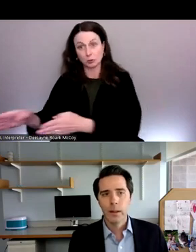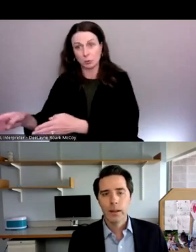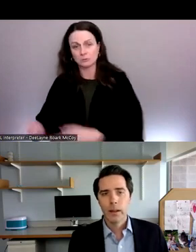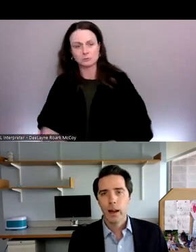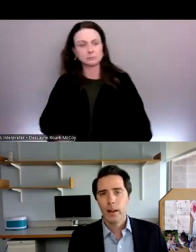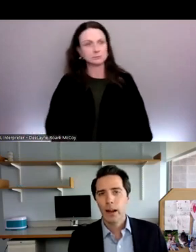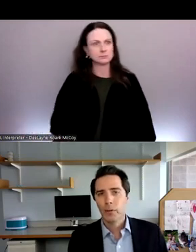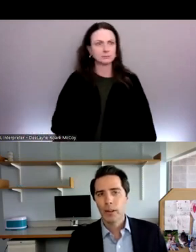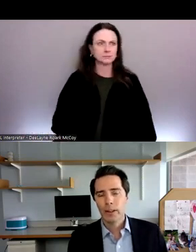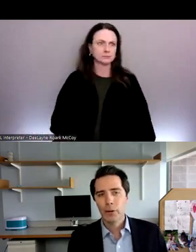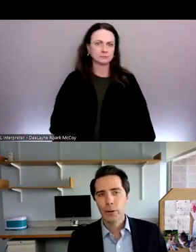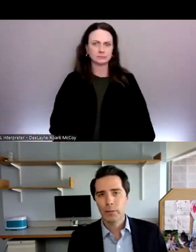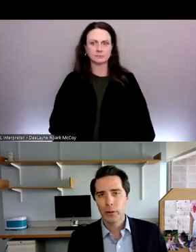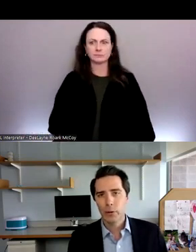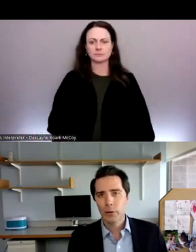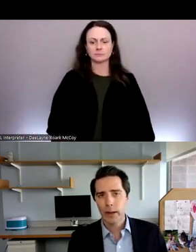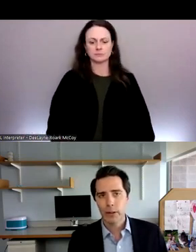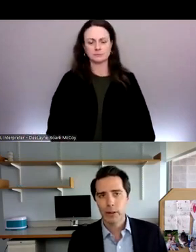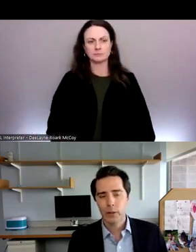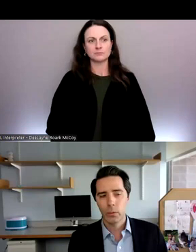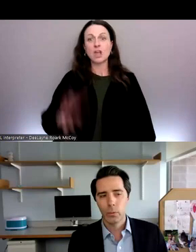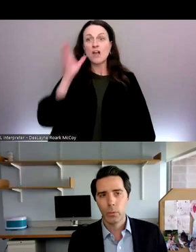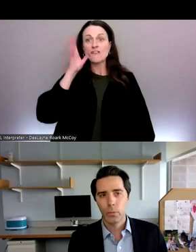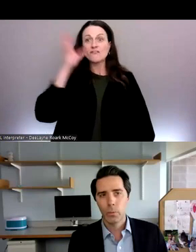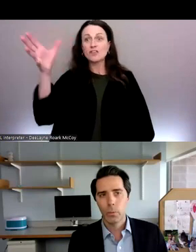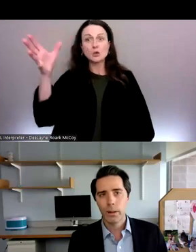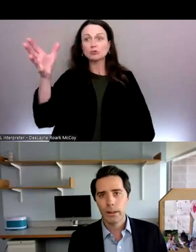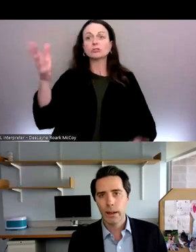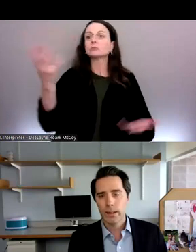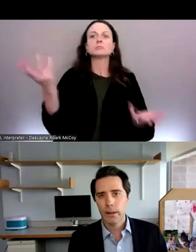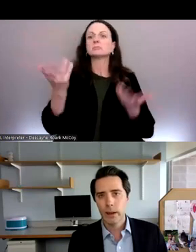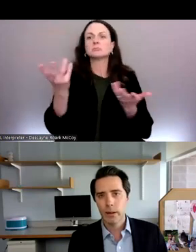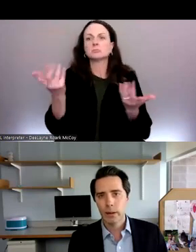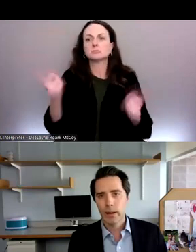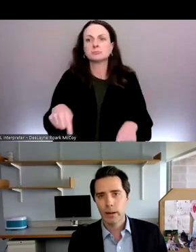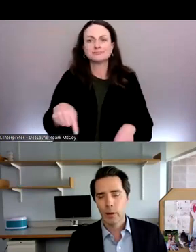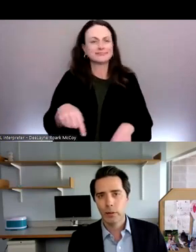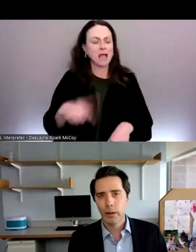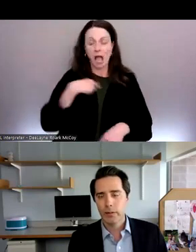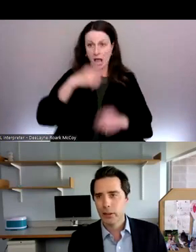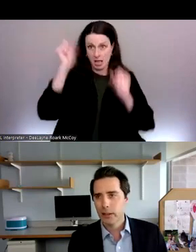I I want to leave you with some future directions so one thing that I think